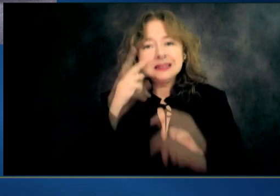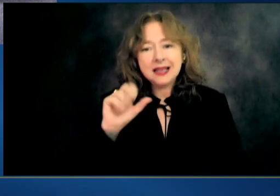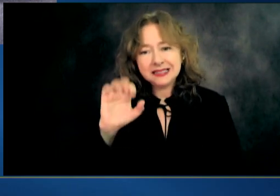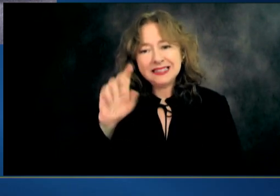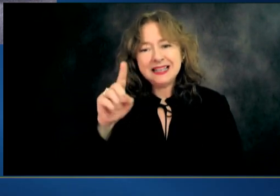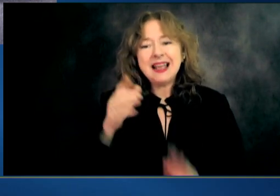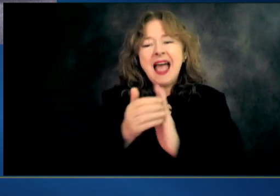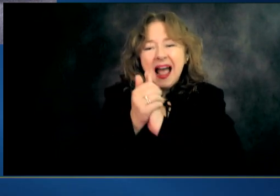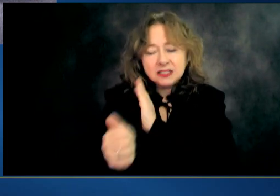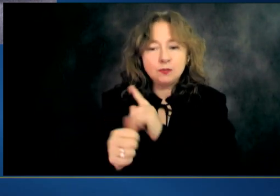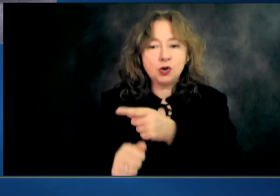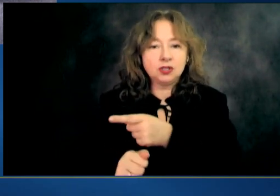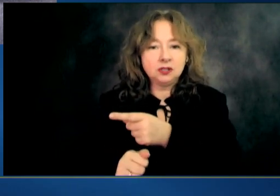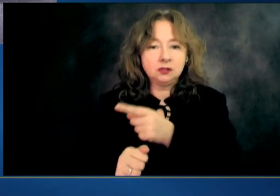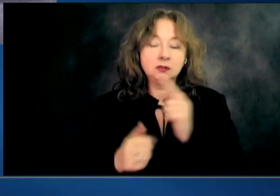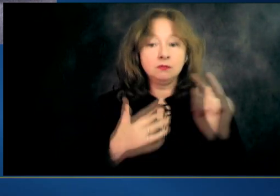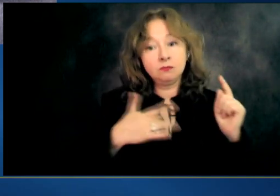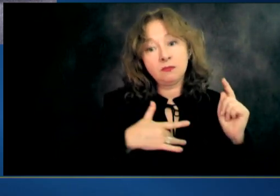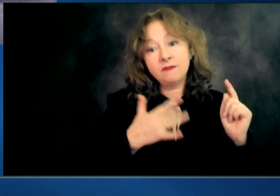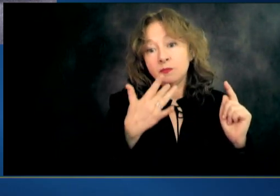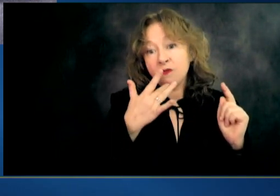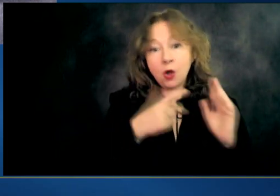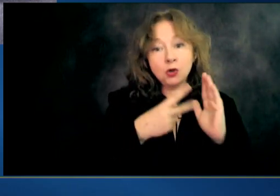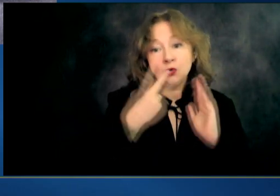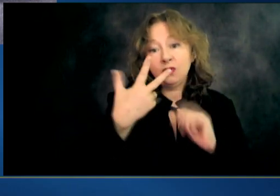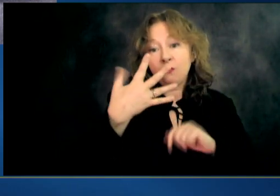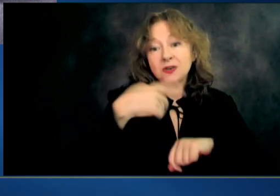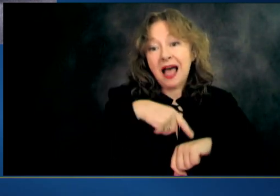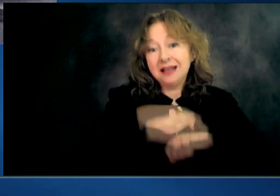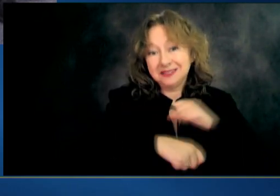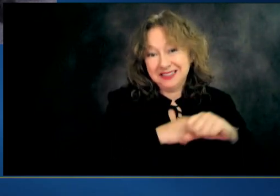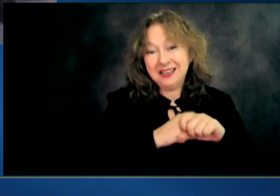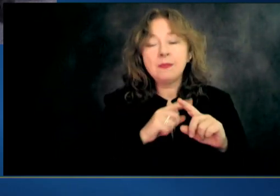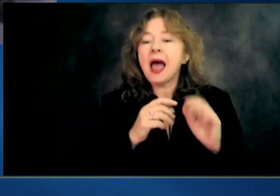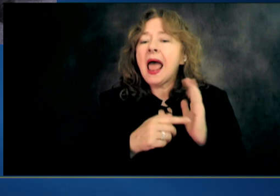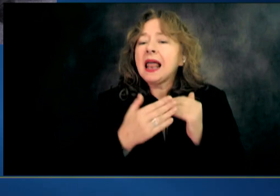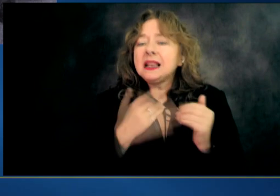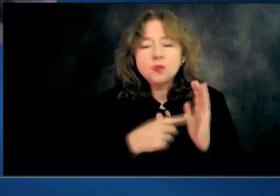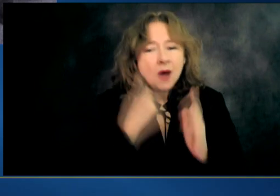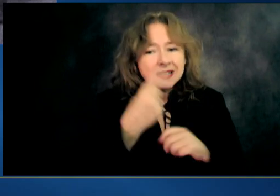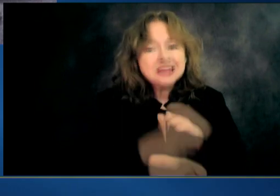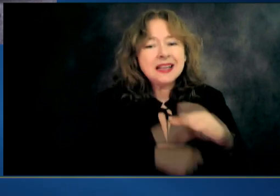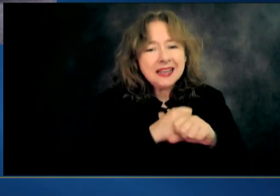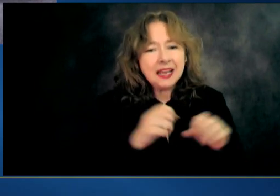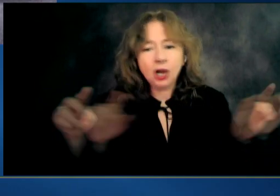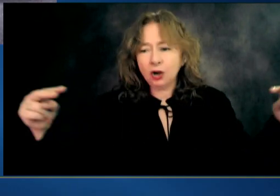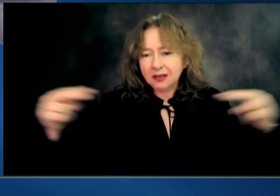but at least once a year, they need to see a sickle cell expert to manage their care. And I